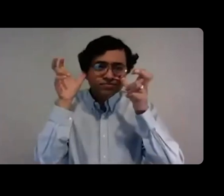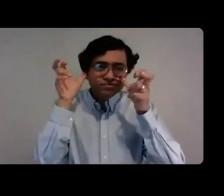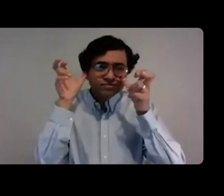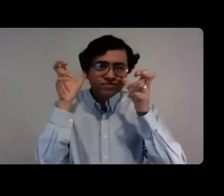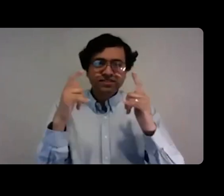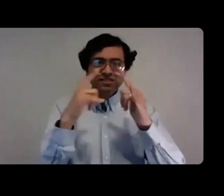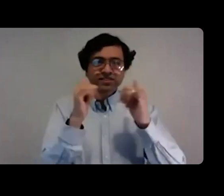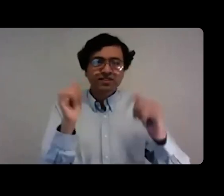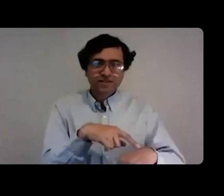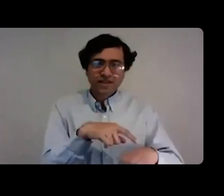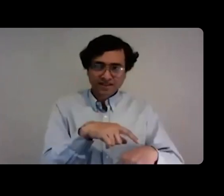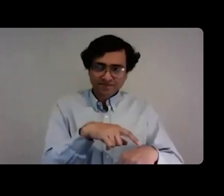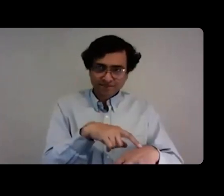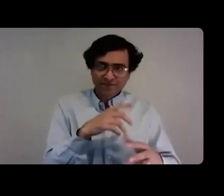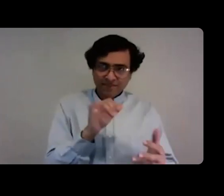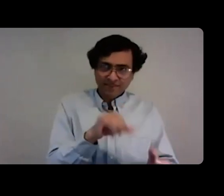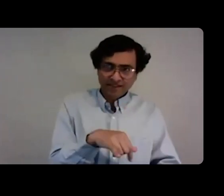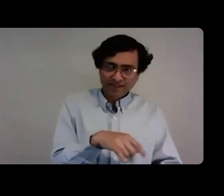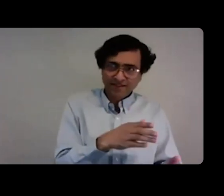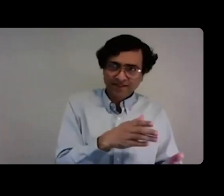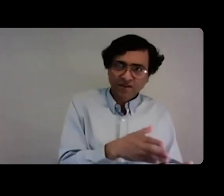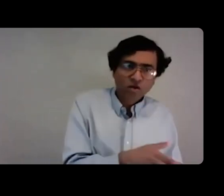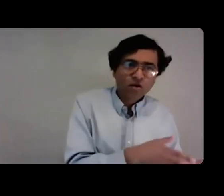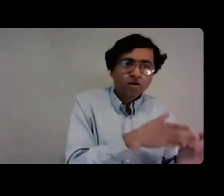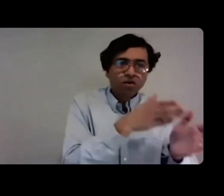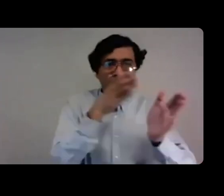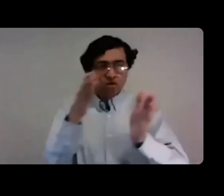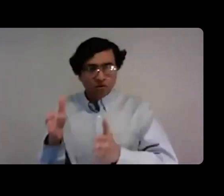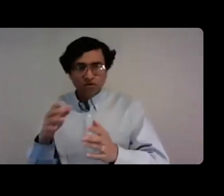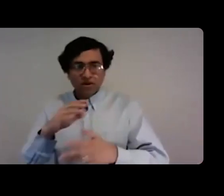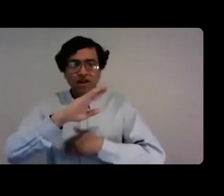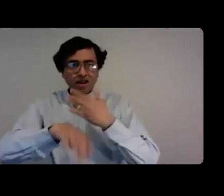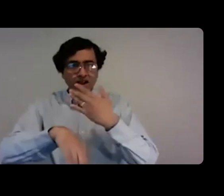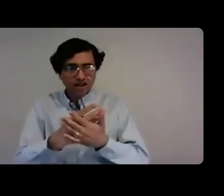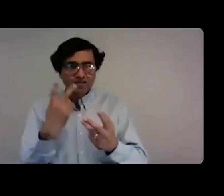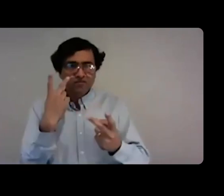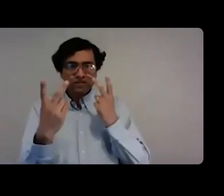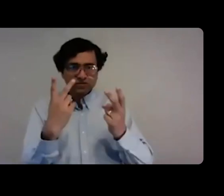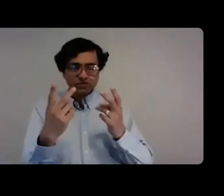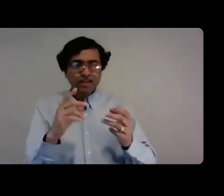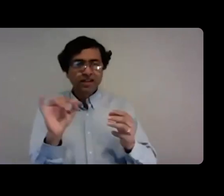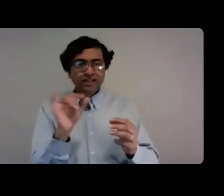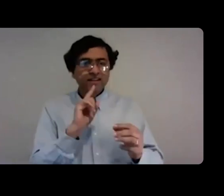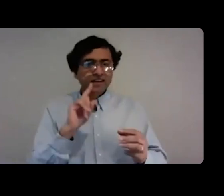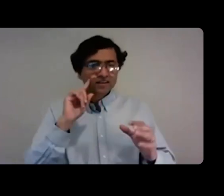channel. They have access to the slides as well. They have access to the visual modality, or if